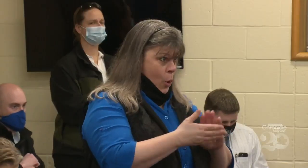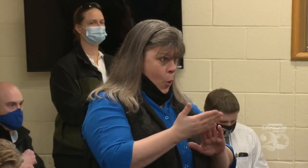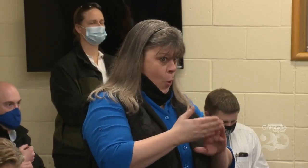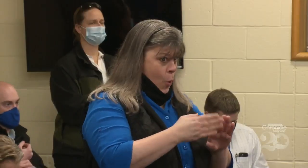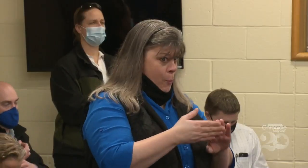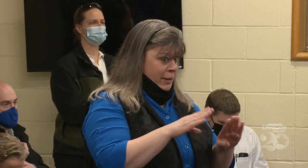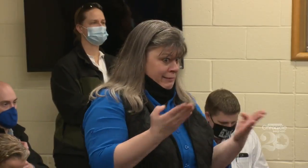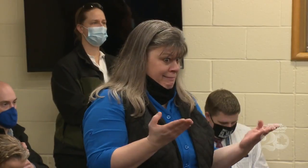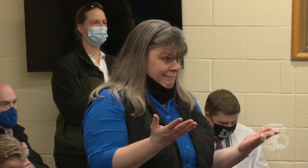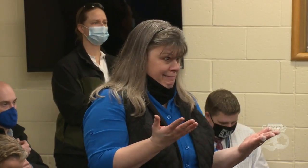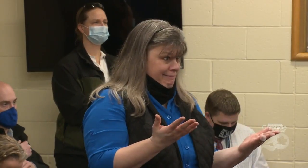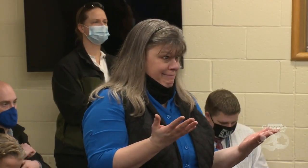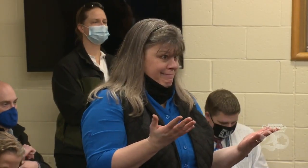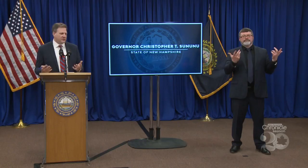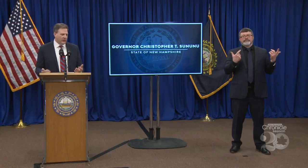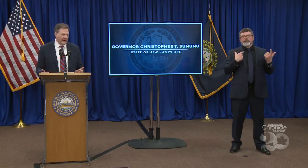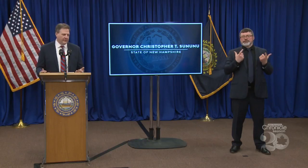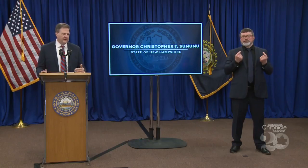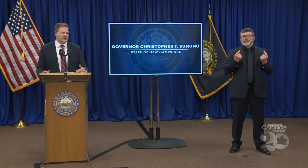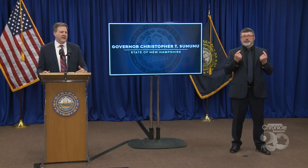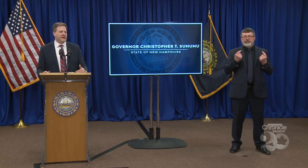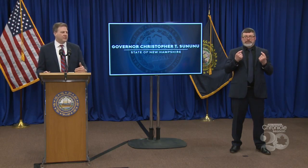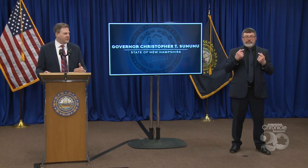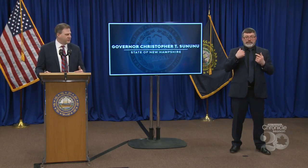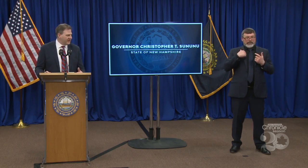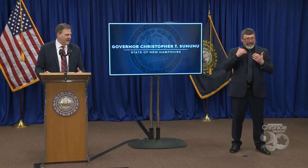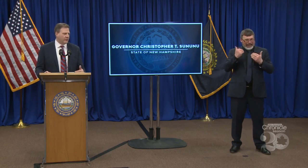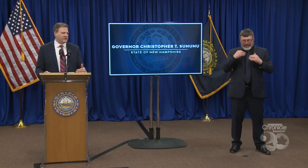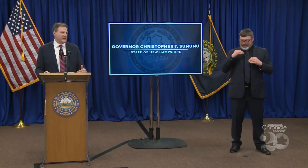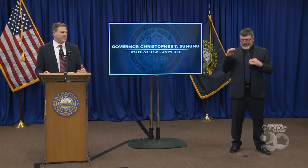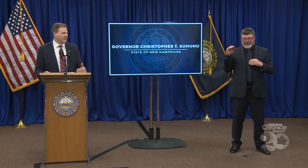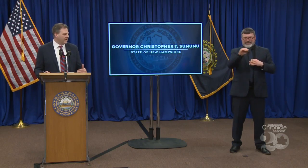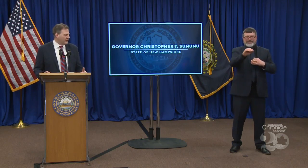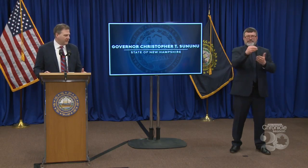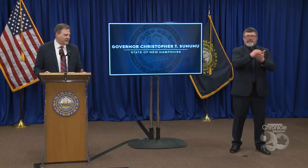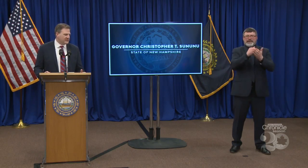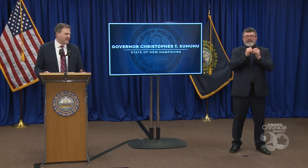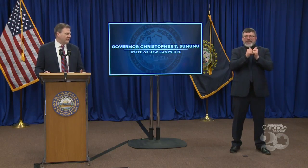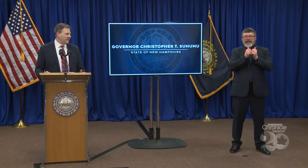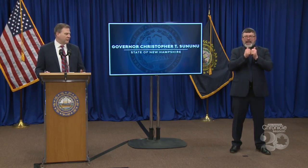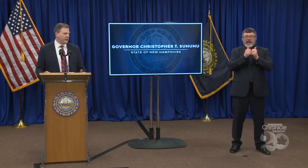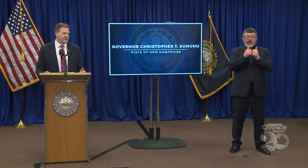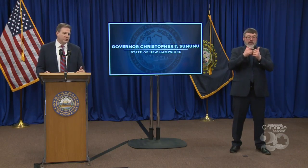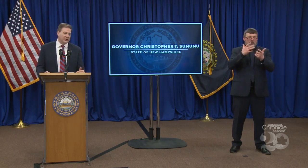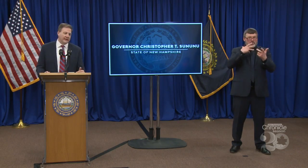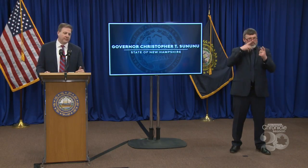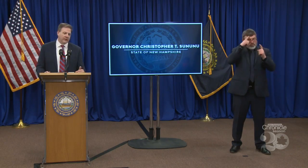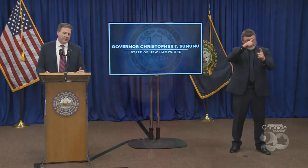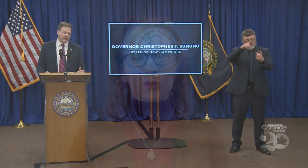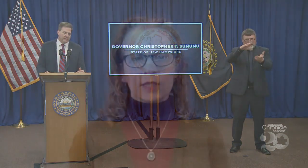I DON’T KNOW THA I CAN’T HEAR IT. BUT THAT’S WHAT MAURA AND JODI ARE LETTING ME KNO